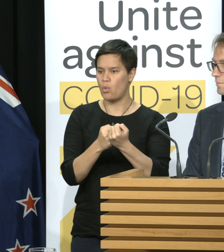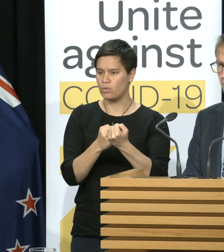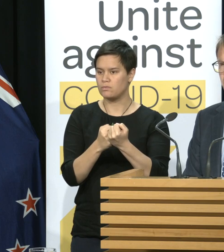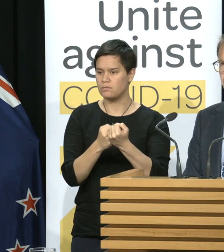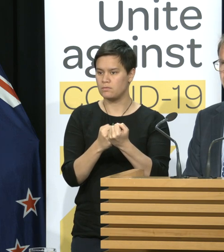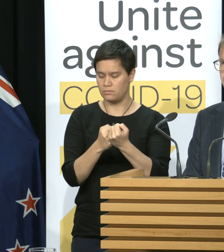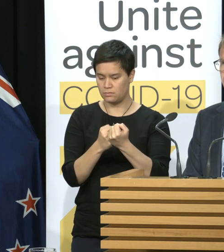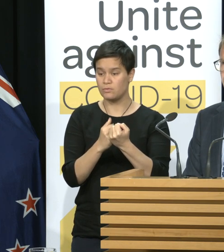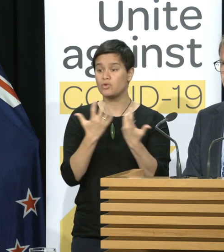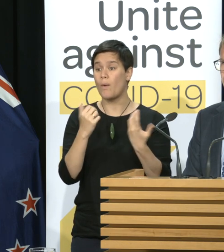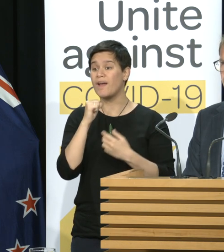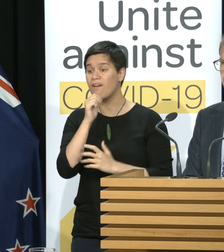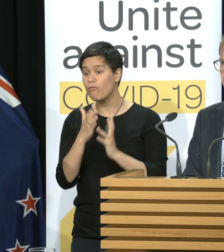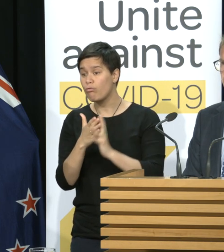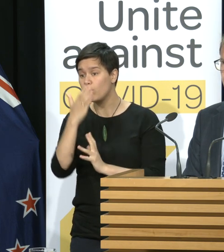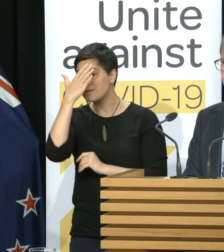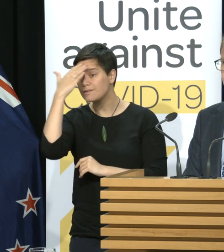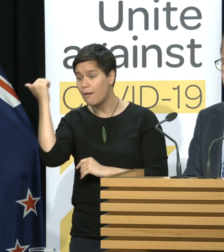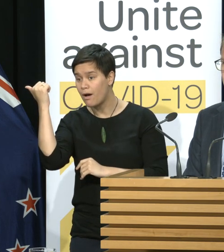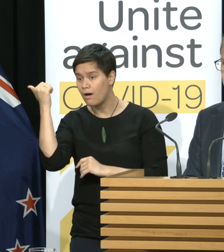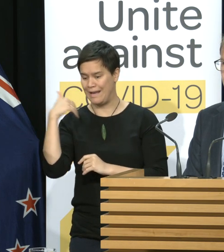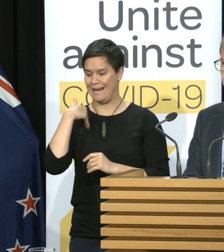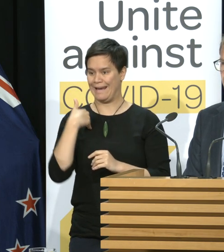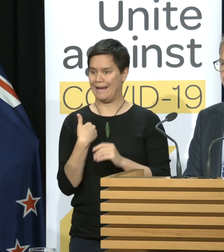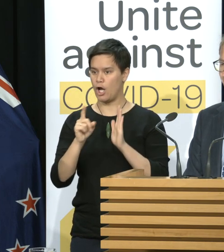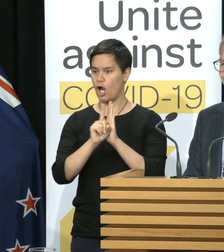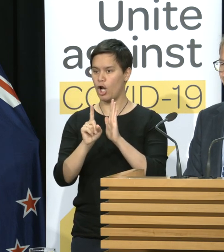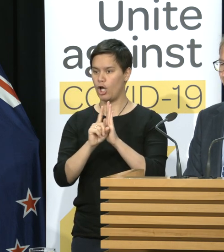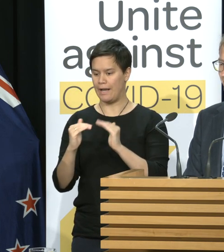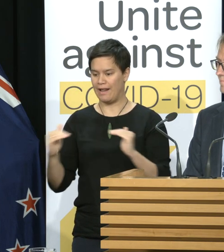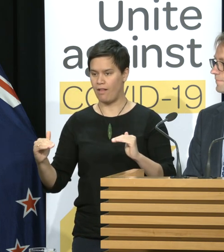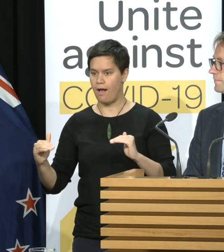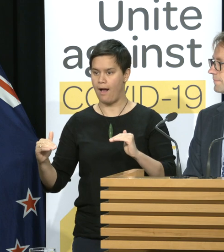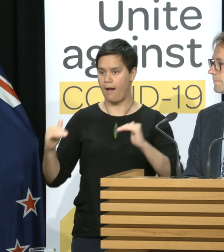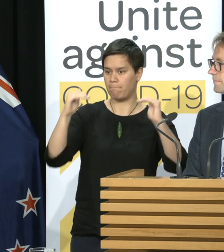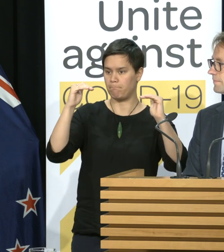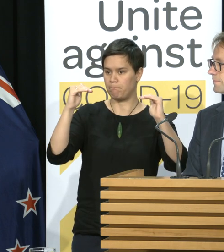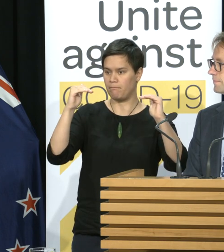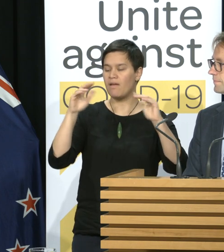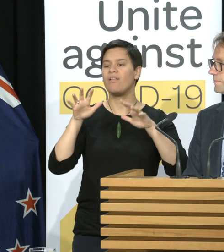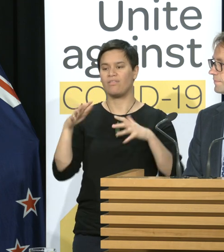alert levels over the summer period, or indeed, in the first part of next year. Probably the one that I can comment on